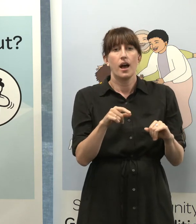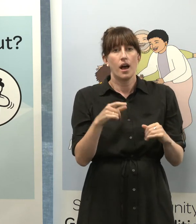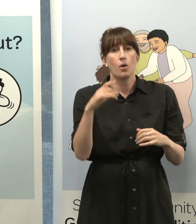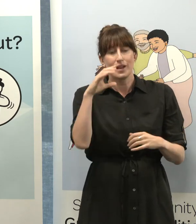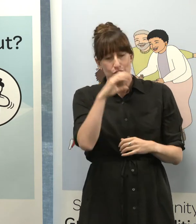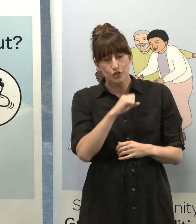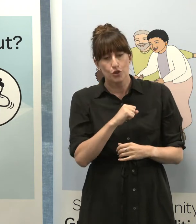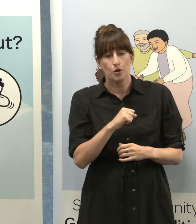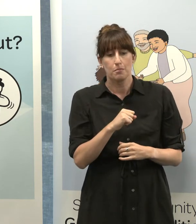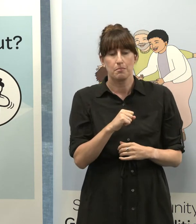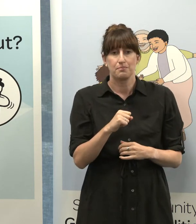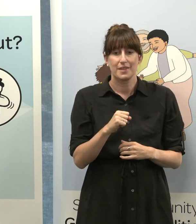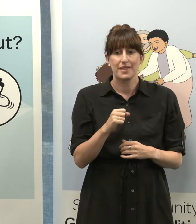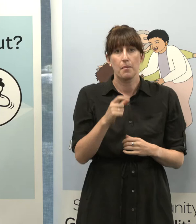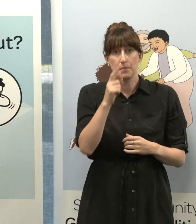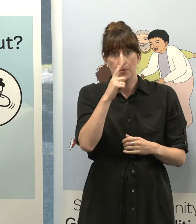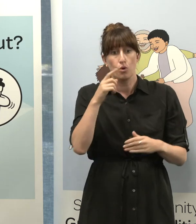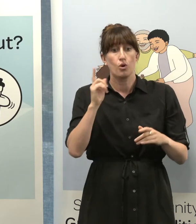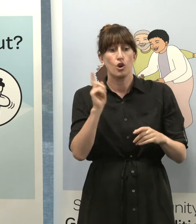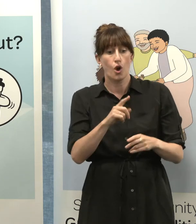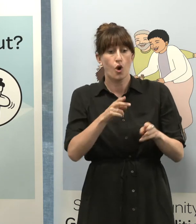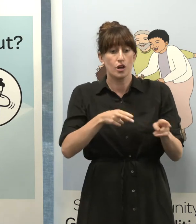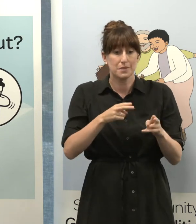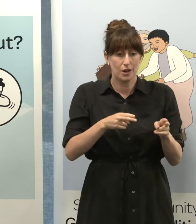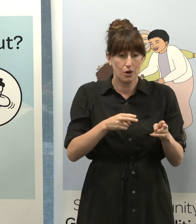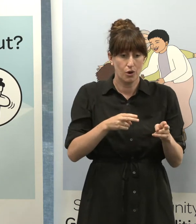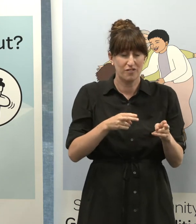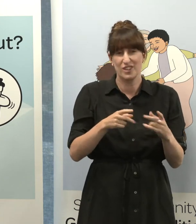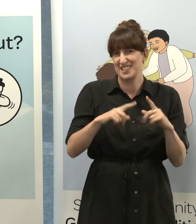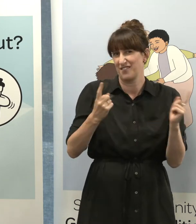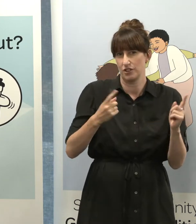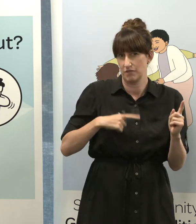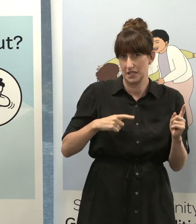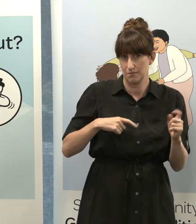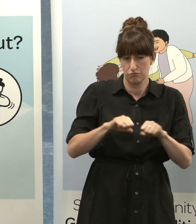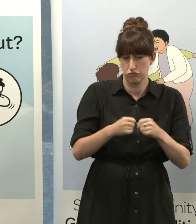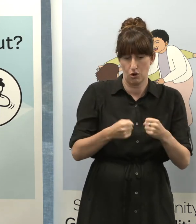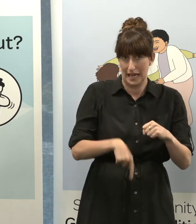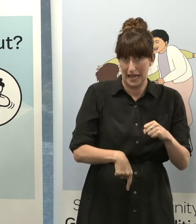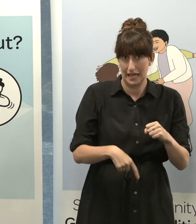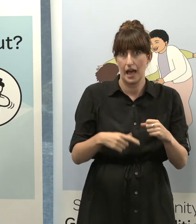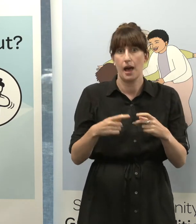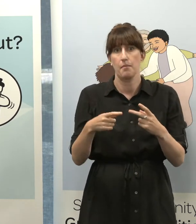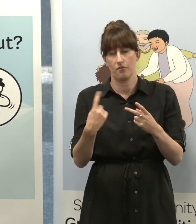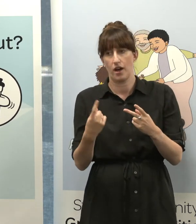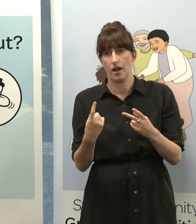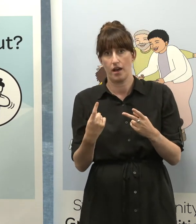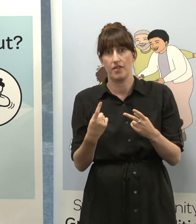Auckland, with high levels of circulating COVID, we would expect probably an even higher proportion of people who are there for other reasons, just